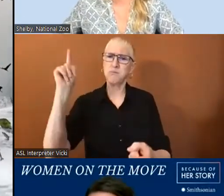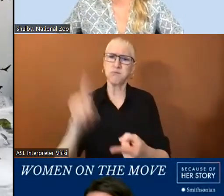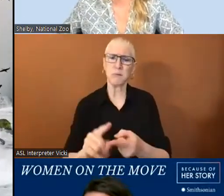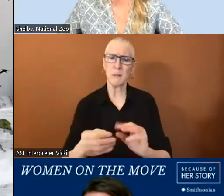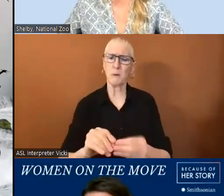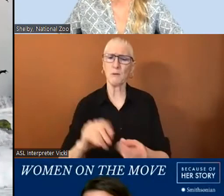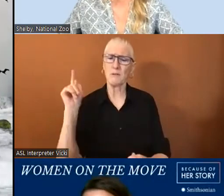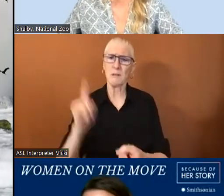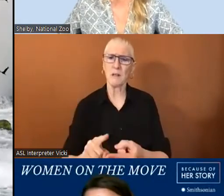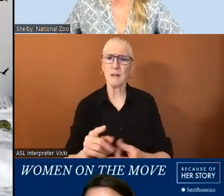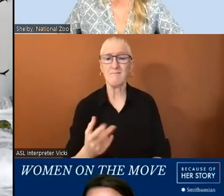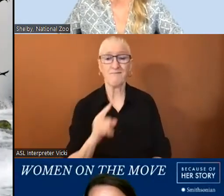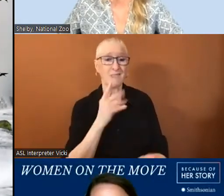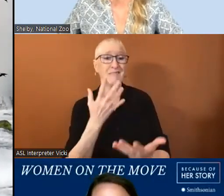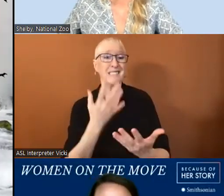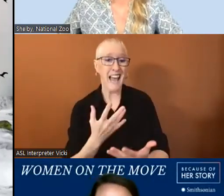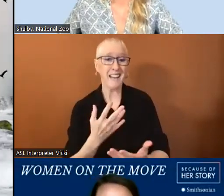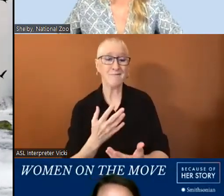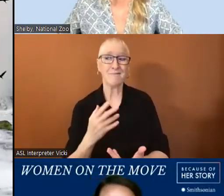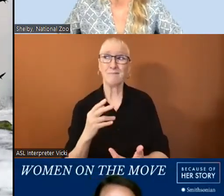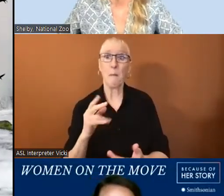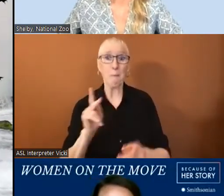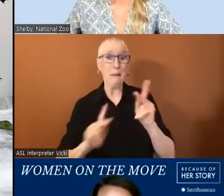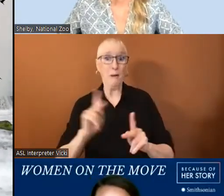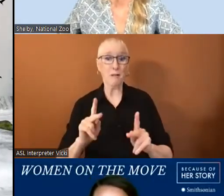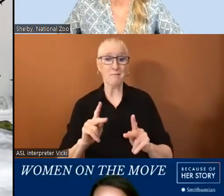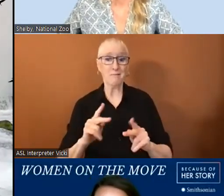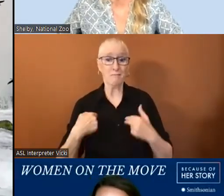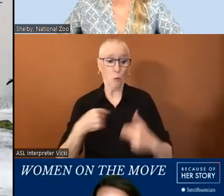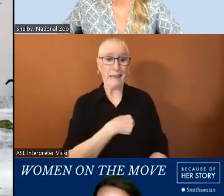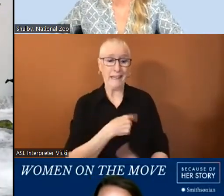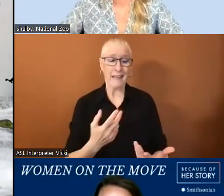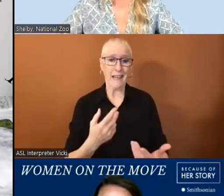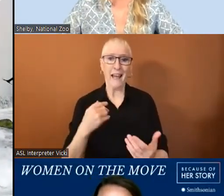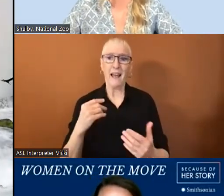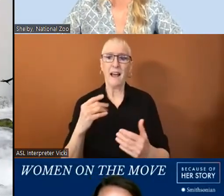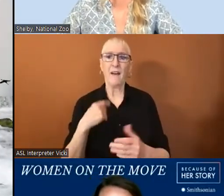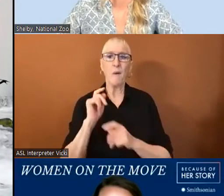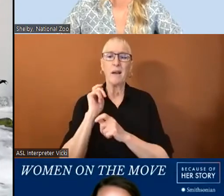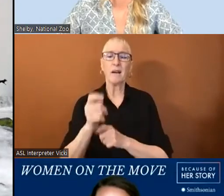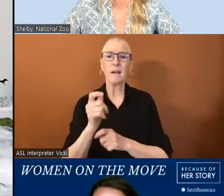Kim: Sadly we have. People have. Um, adult fish that are out in the ocean are caught as bycatch